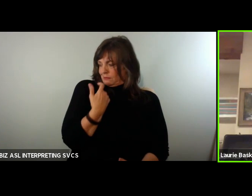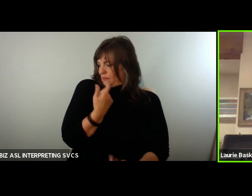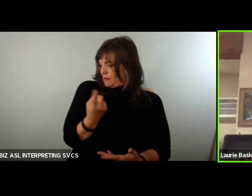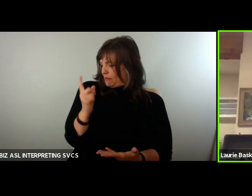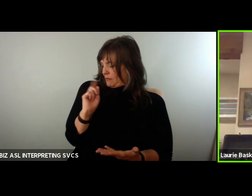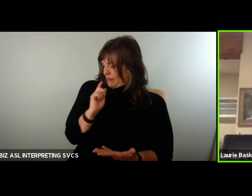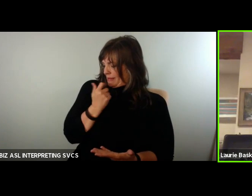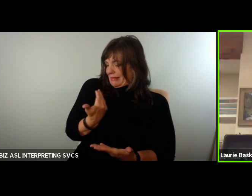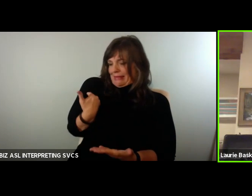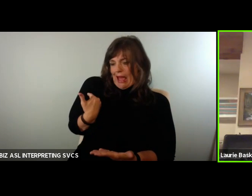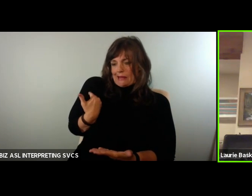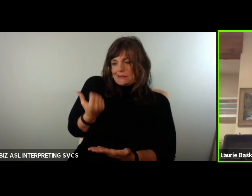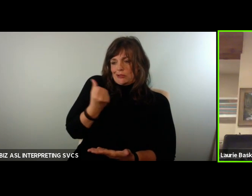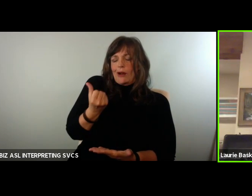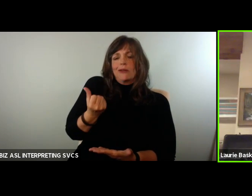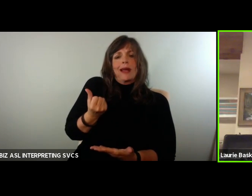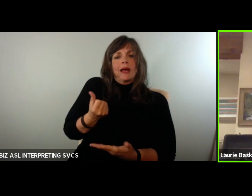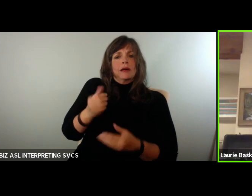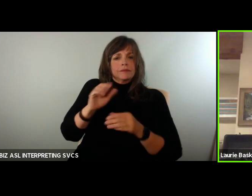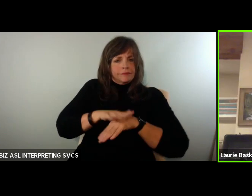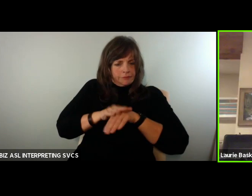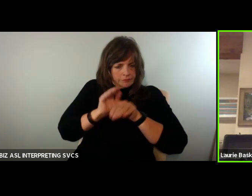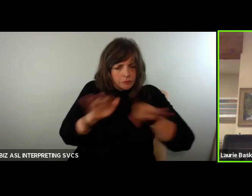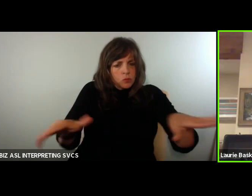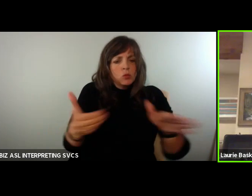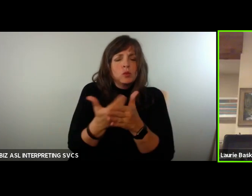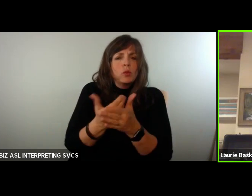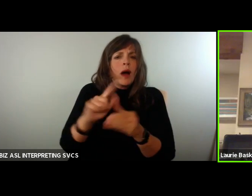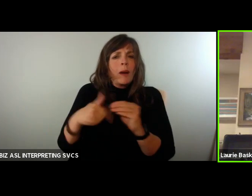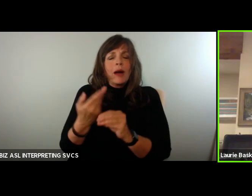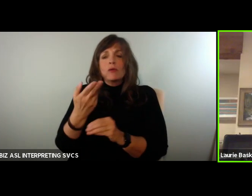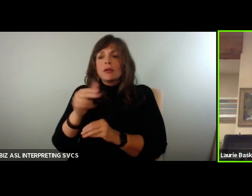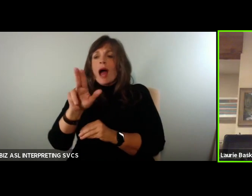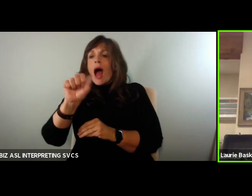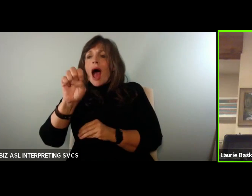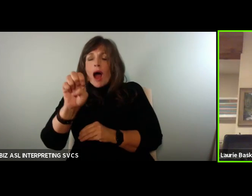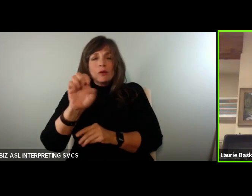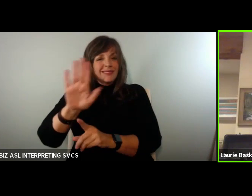about what the house-passed relief package included and I'll share that with you now